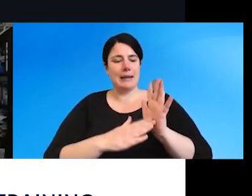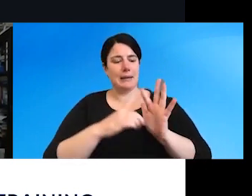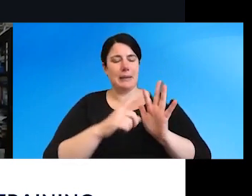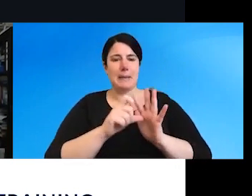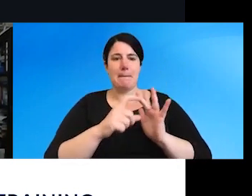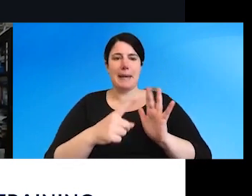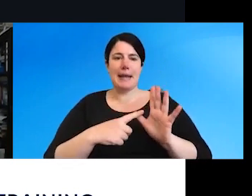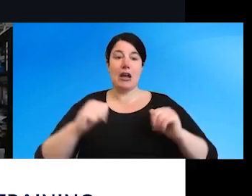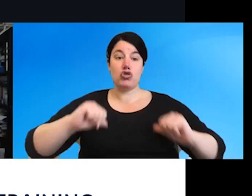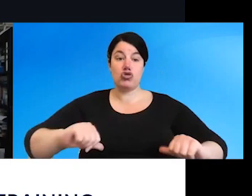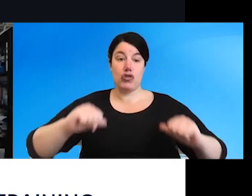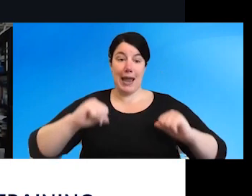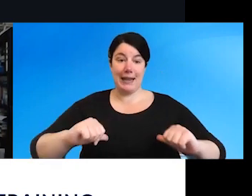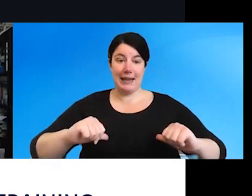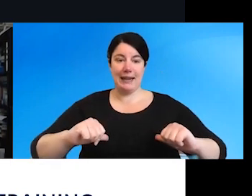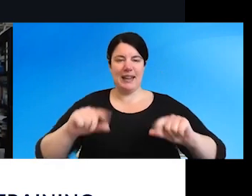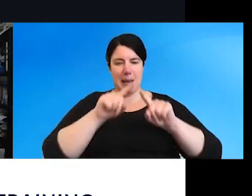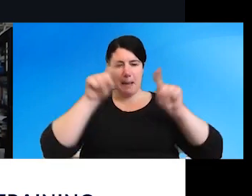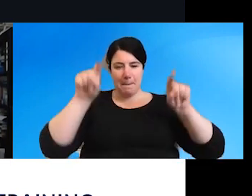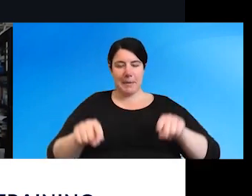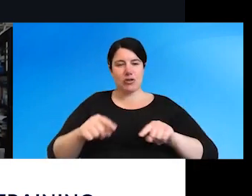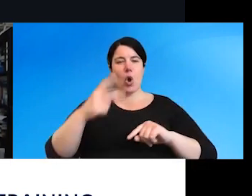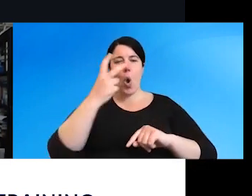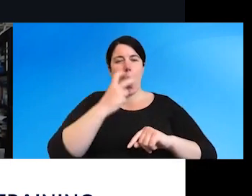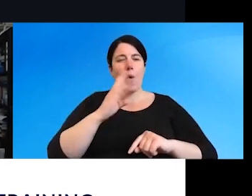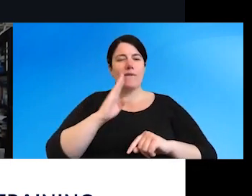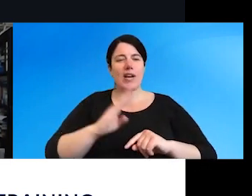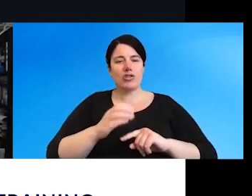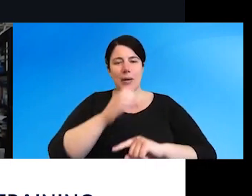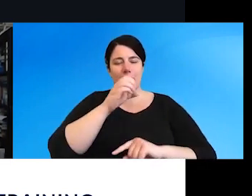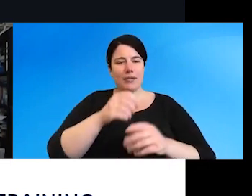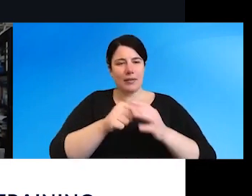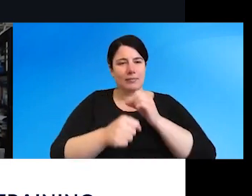This slide has a picture of an old fashioned microphone on a yellow background.